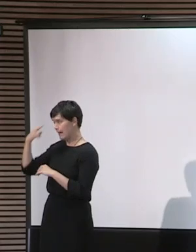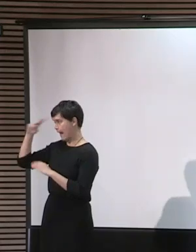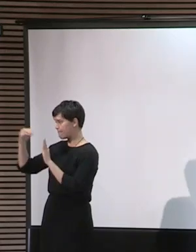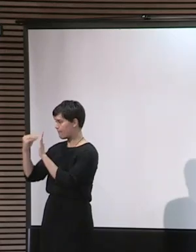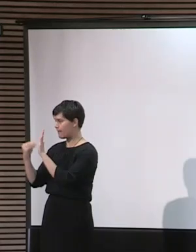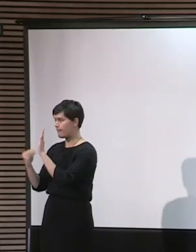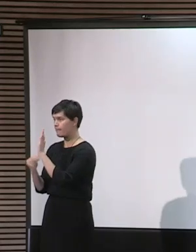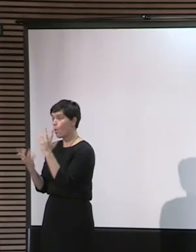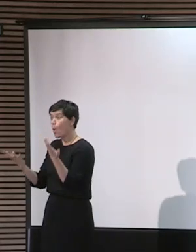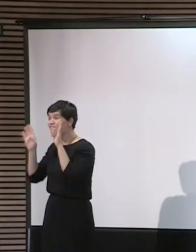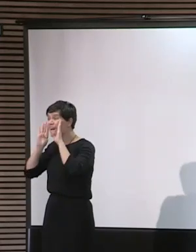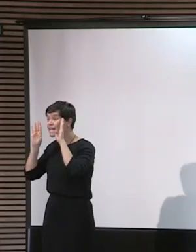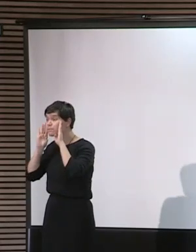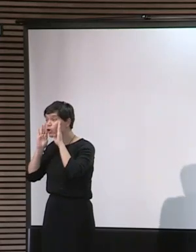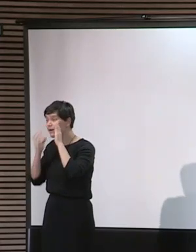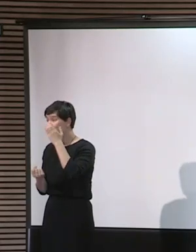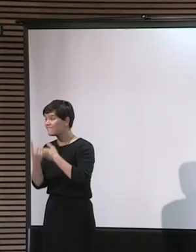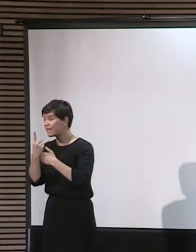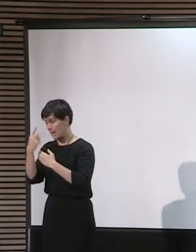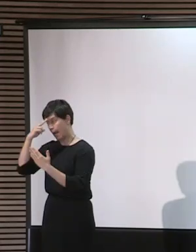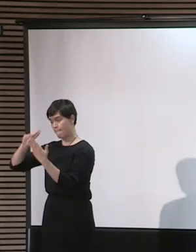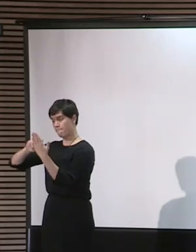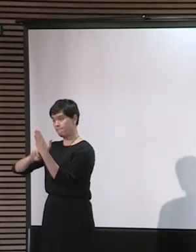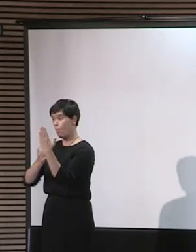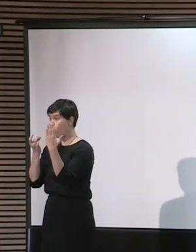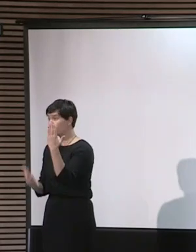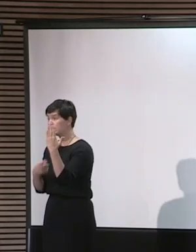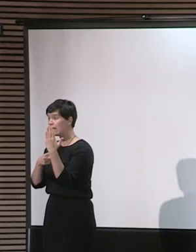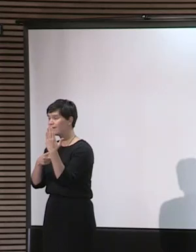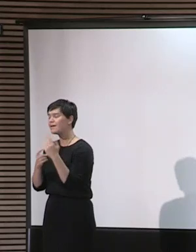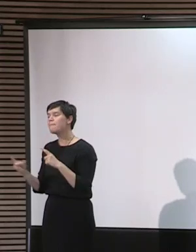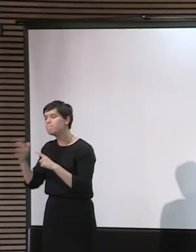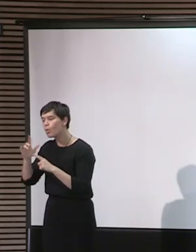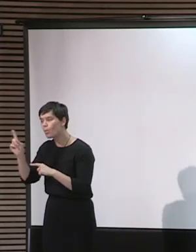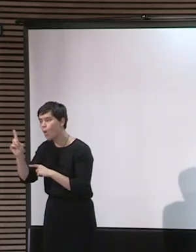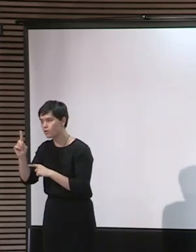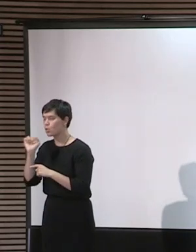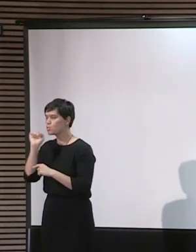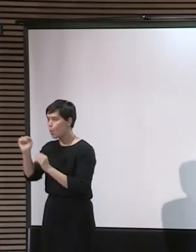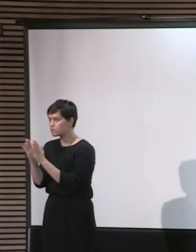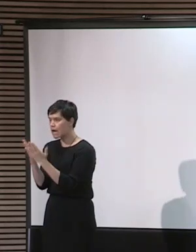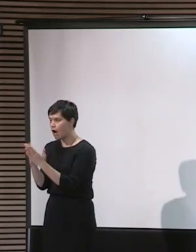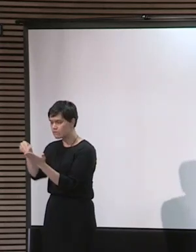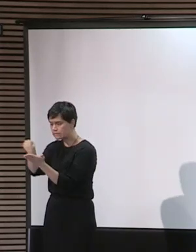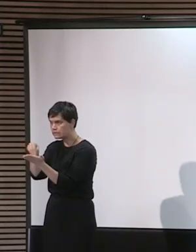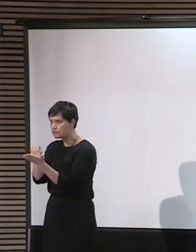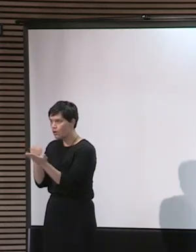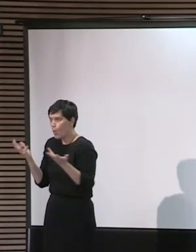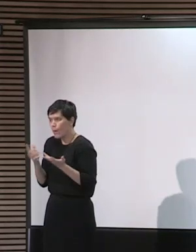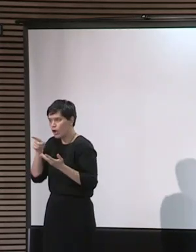of who you've invited, and you may send out an invite list via Facebook - there's lots of ways you can keep track of that. It is still really